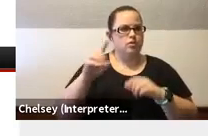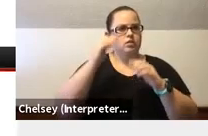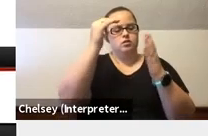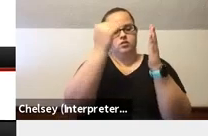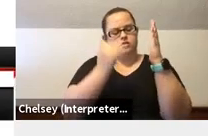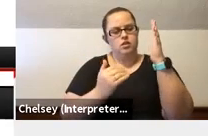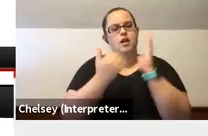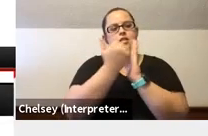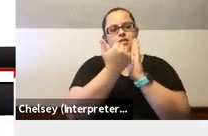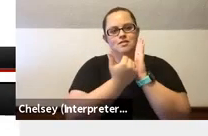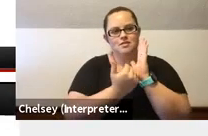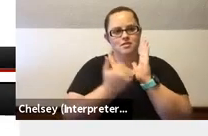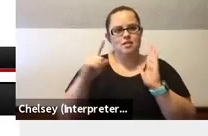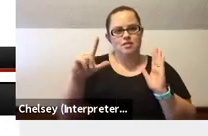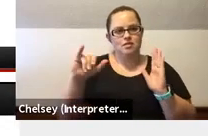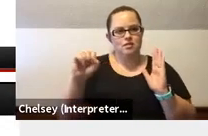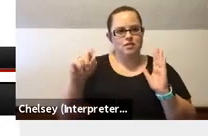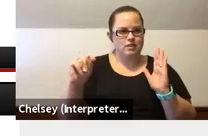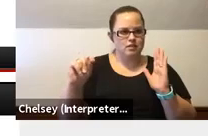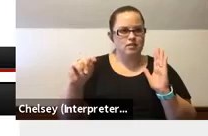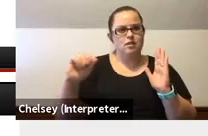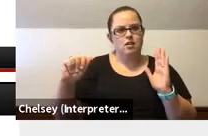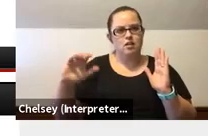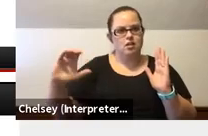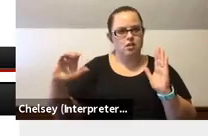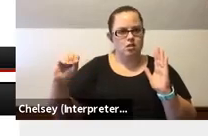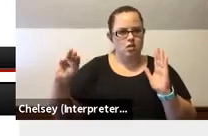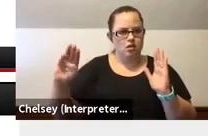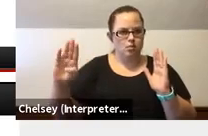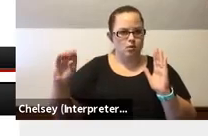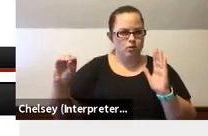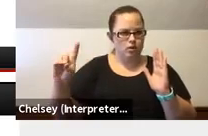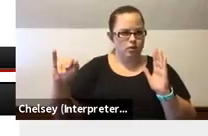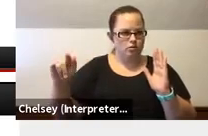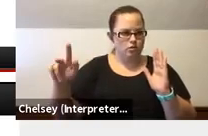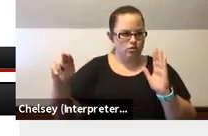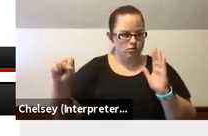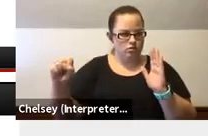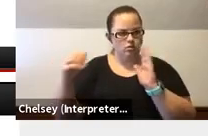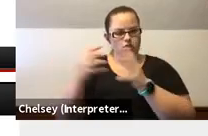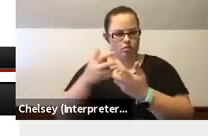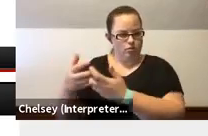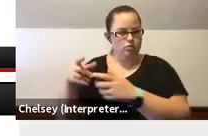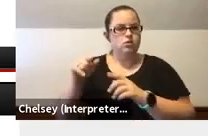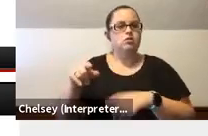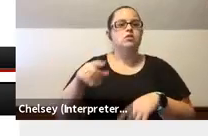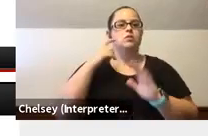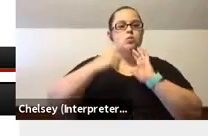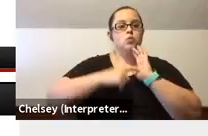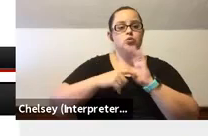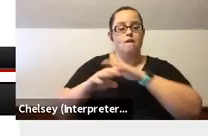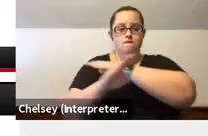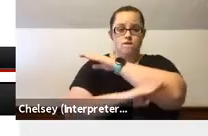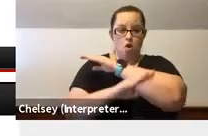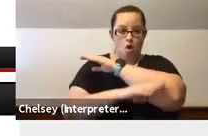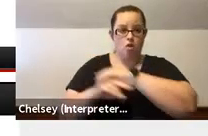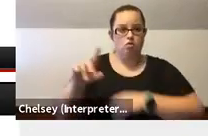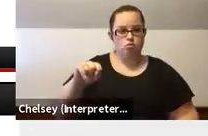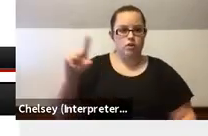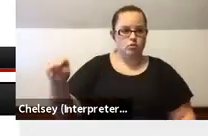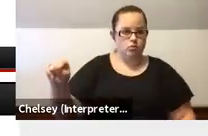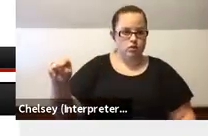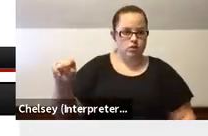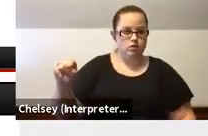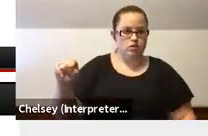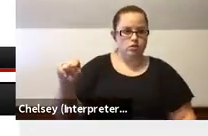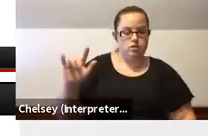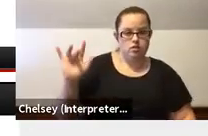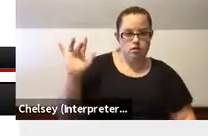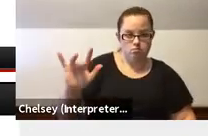Sage Talbot: Okay. And once you're in there and you'll see "Fall of 2020." So this is your step one, you will click on the class that you're taking in the fall.